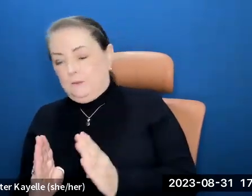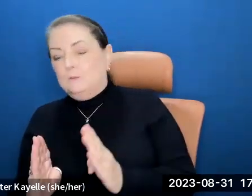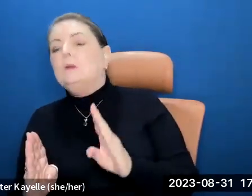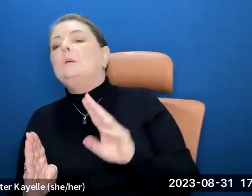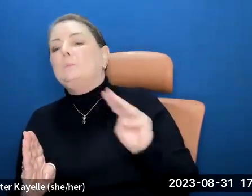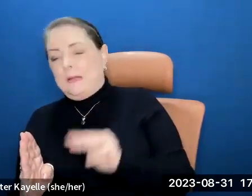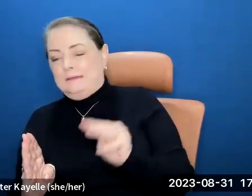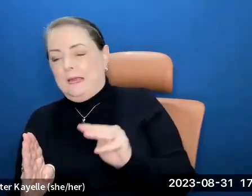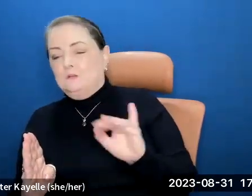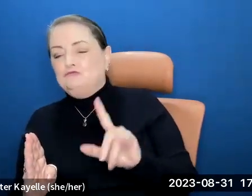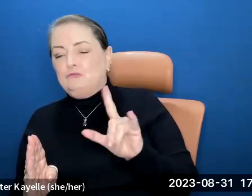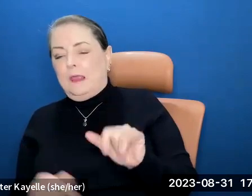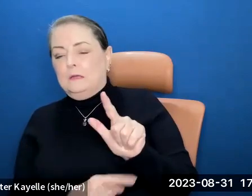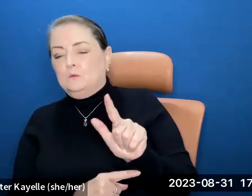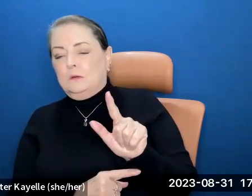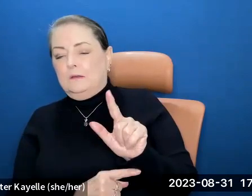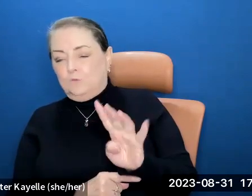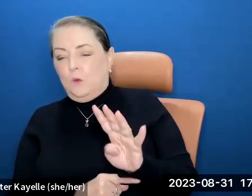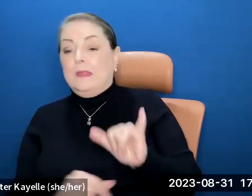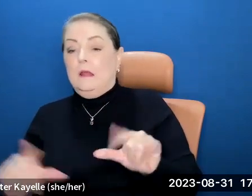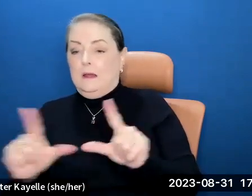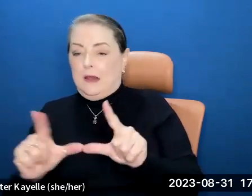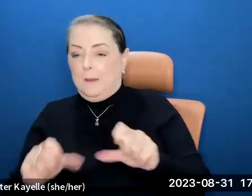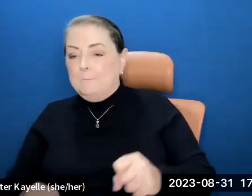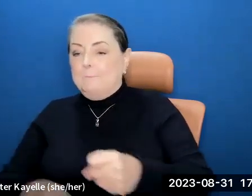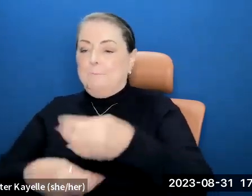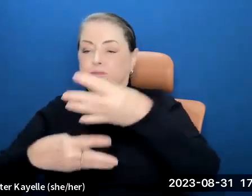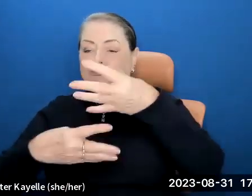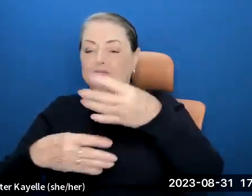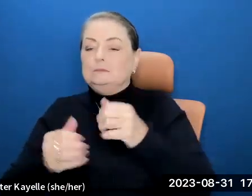it was the same date that the licenses went online um with the paper applications for that is when